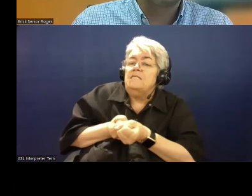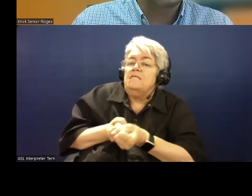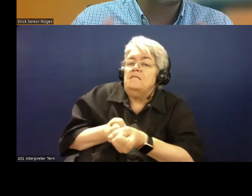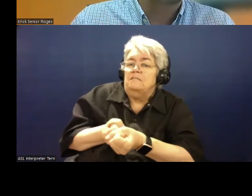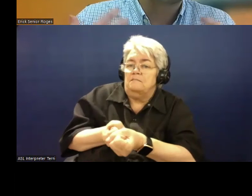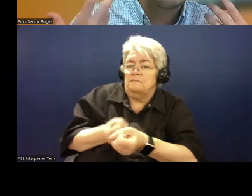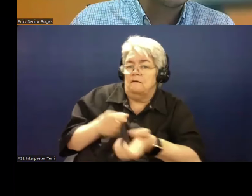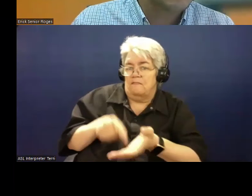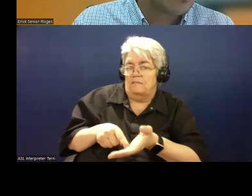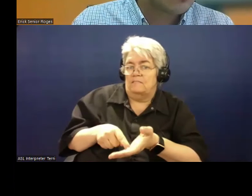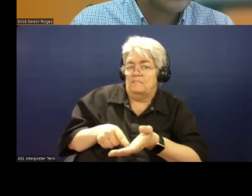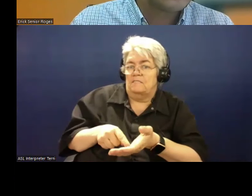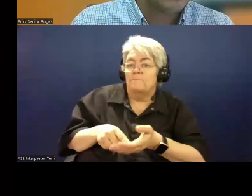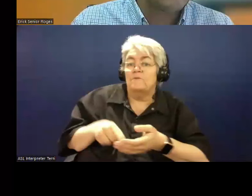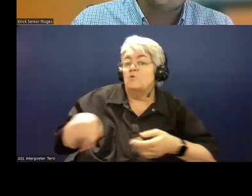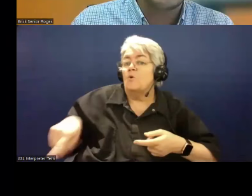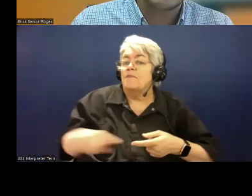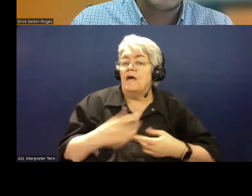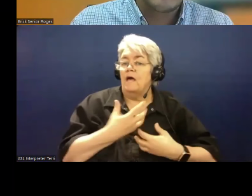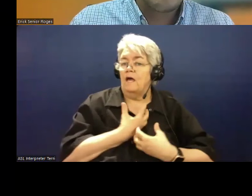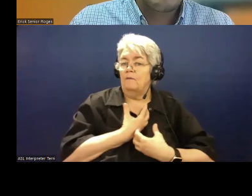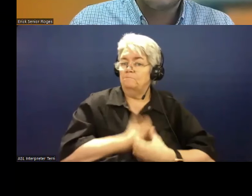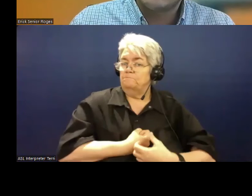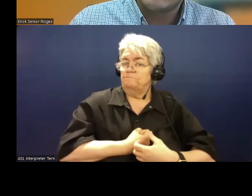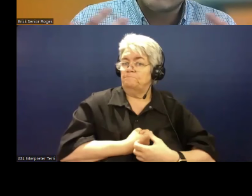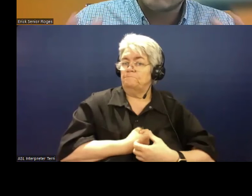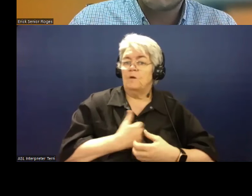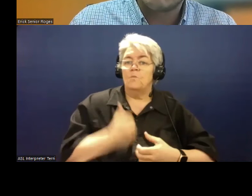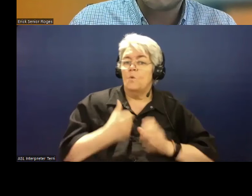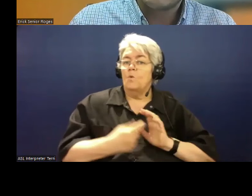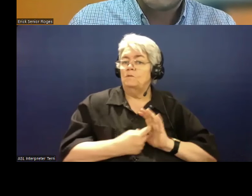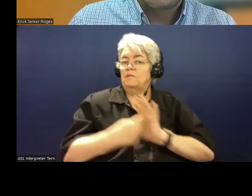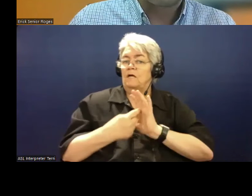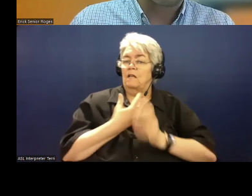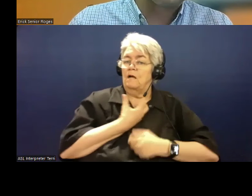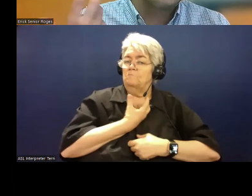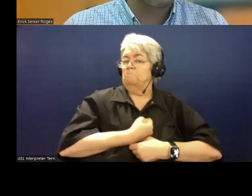TO NOT DISCLOSE INFORMATION. BEING SEEN AS TABOO. WHEN WE THINK